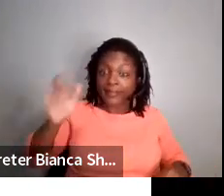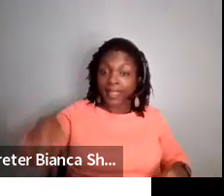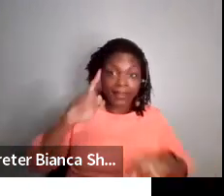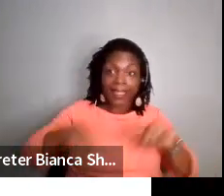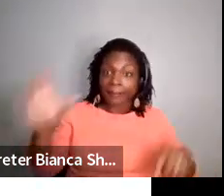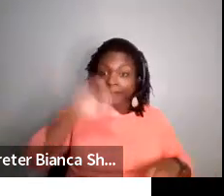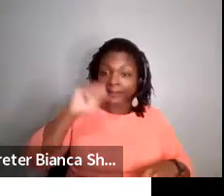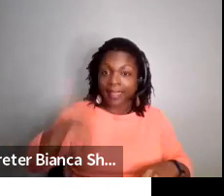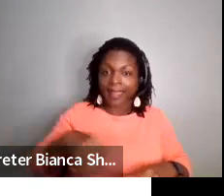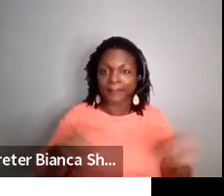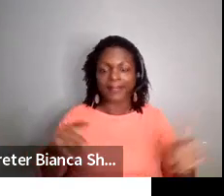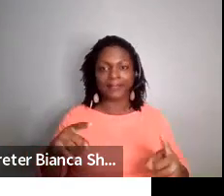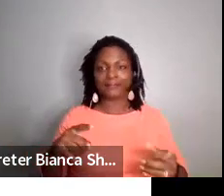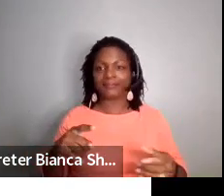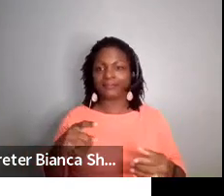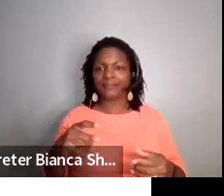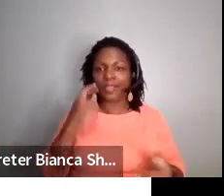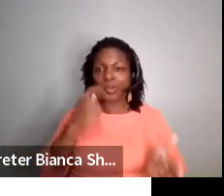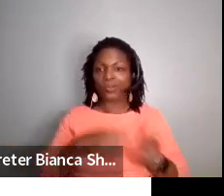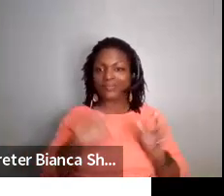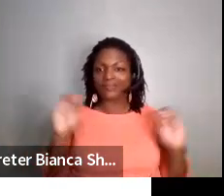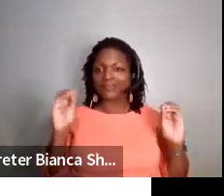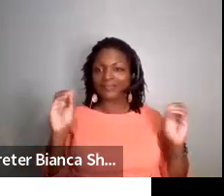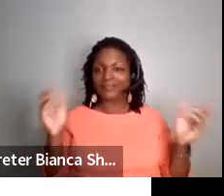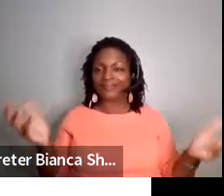And it really kind of I was kind of stunned.